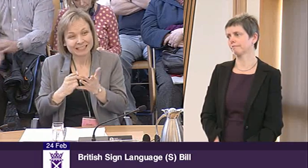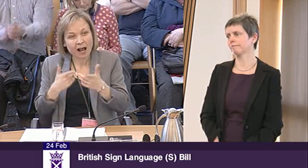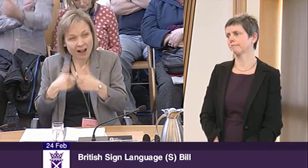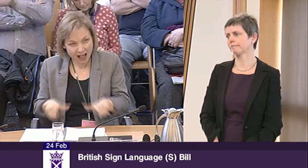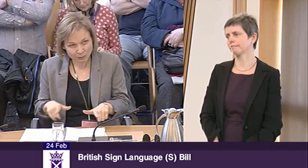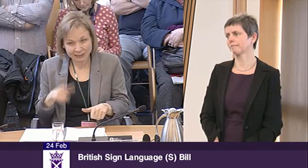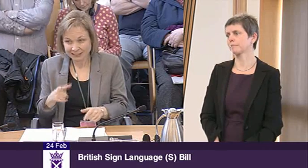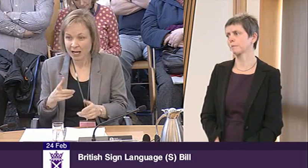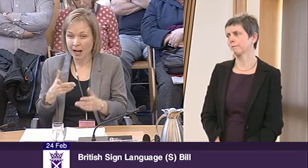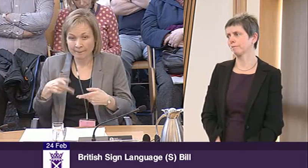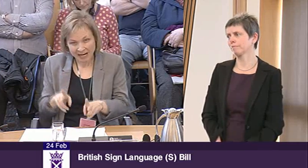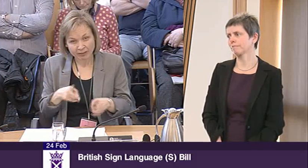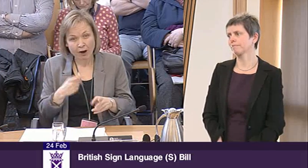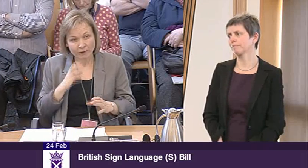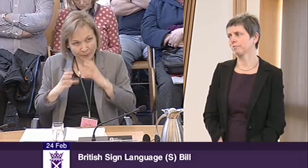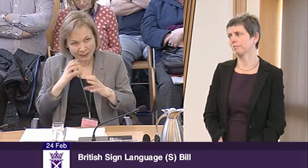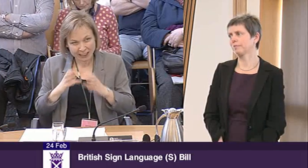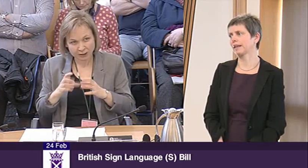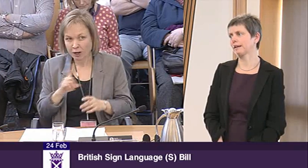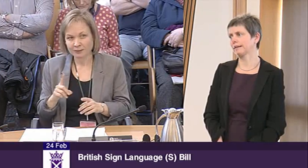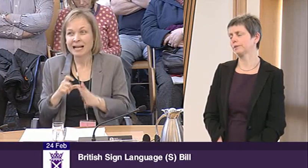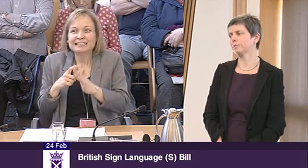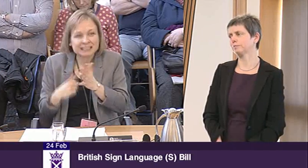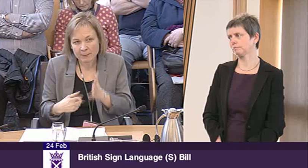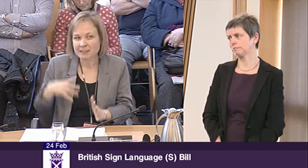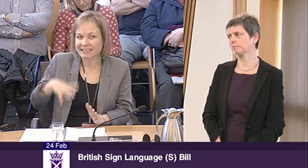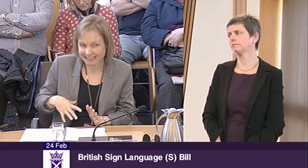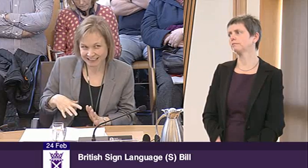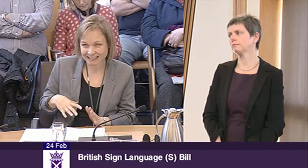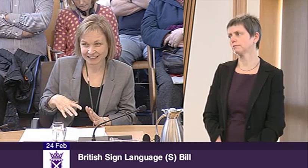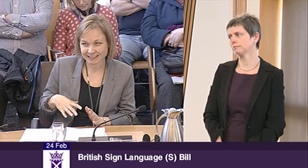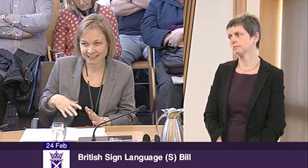people’s attitudes so that they see BSL as a language rather than just a way of communicating